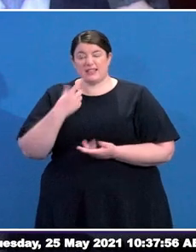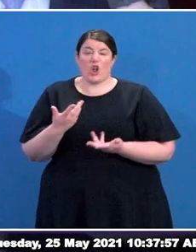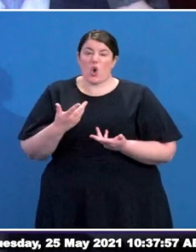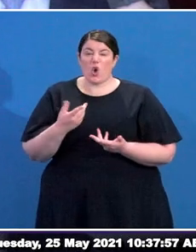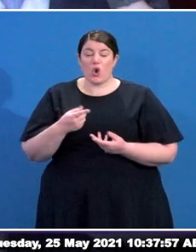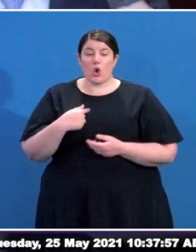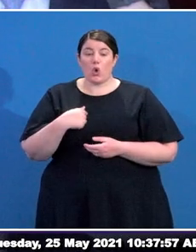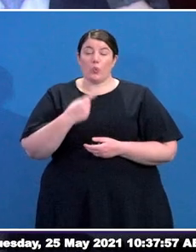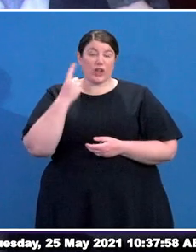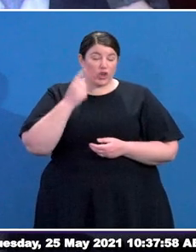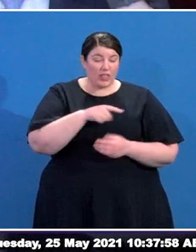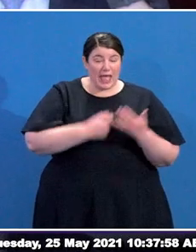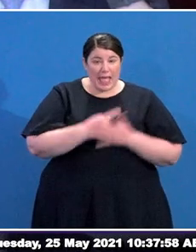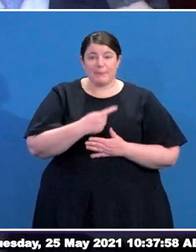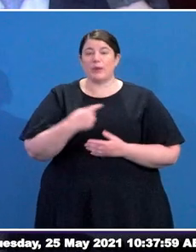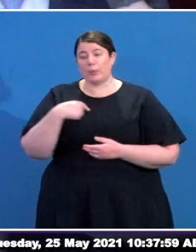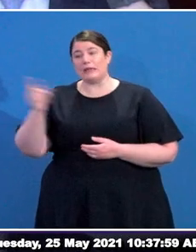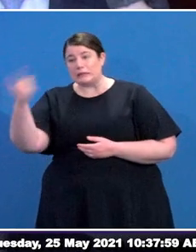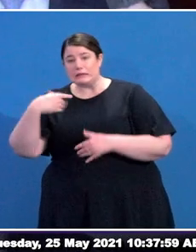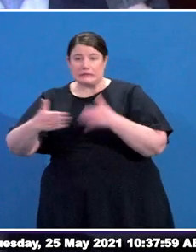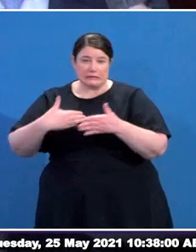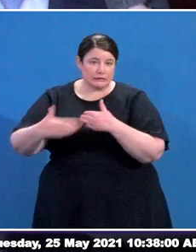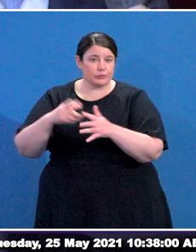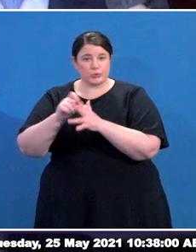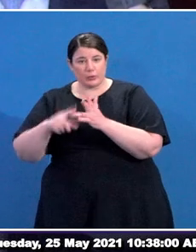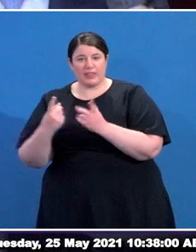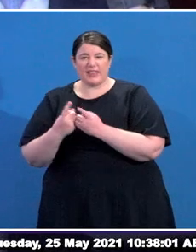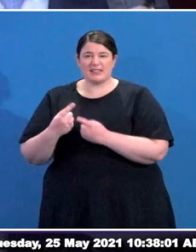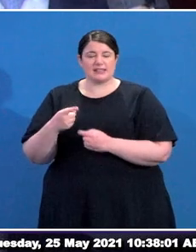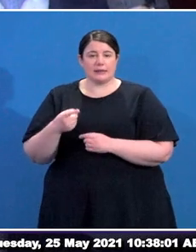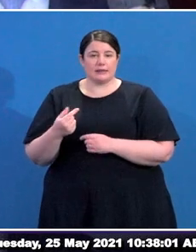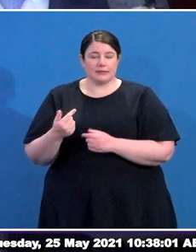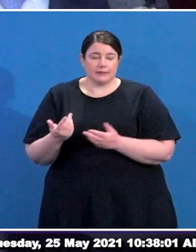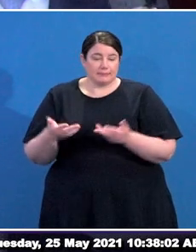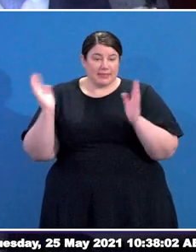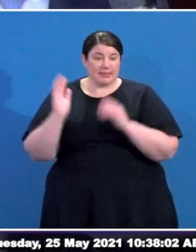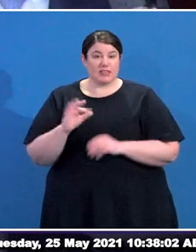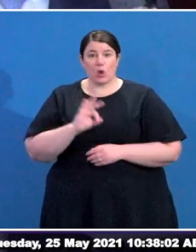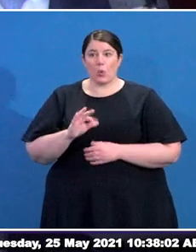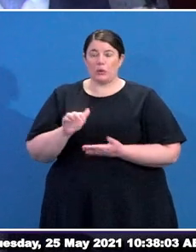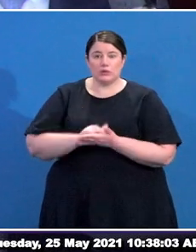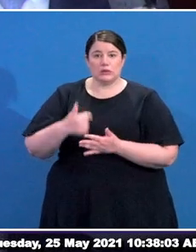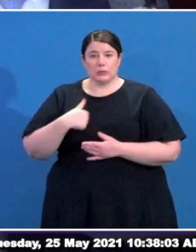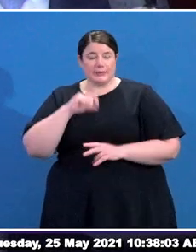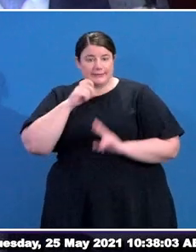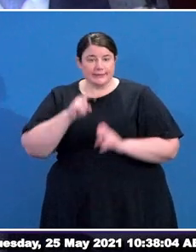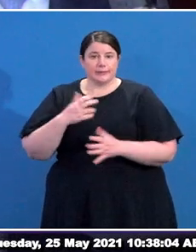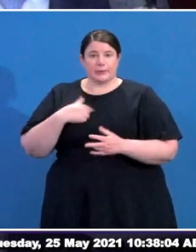they will be in contact, pretty much. I'm sure there's an email about it. But just off the top of your head,